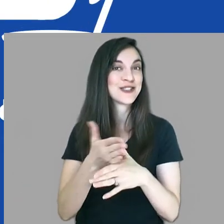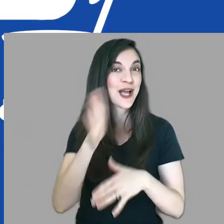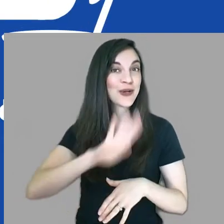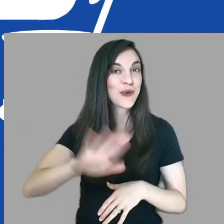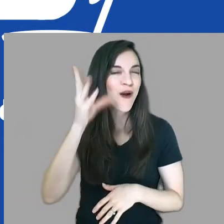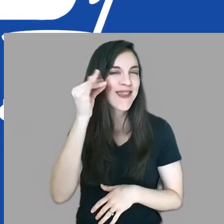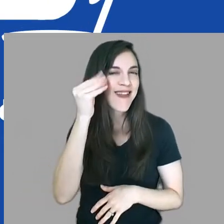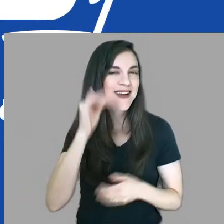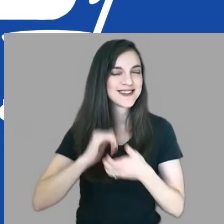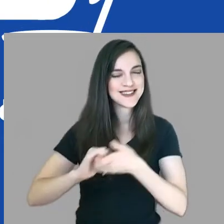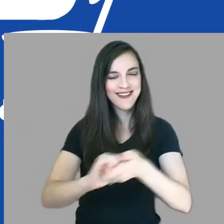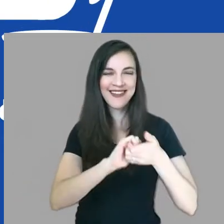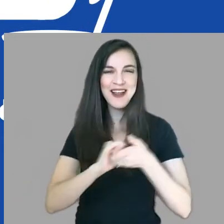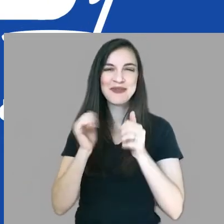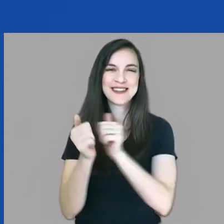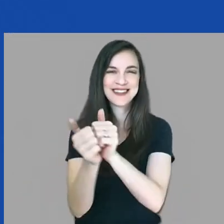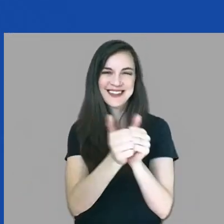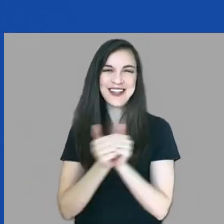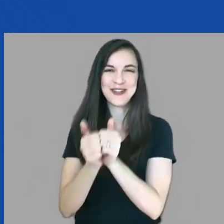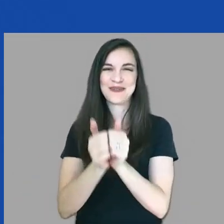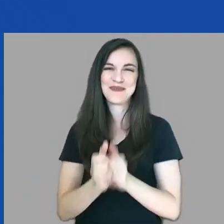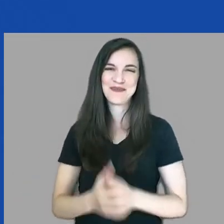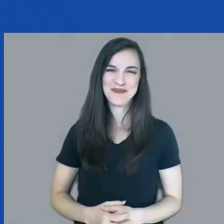and share your thoughts to collaborate together!